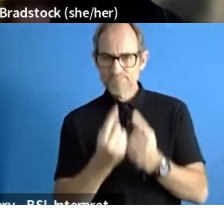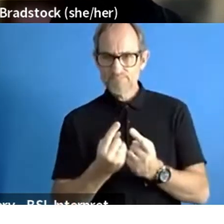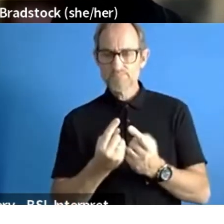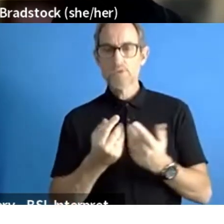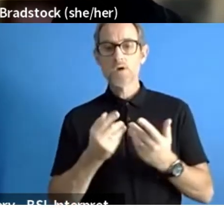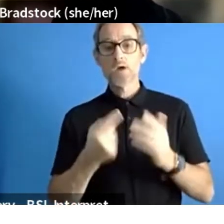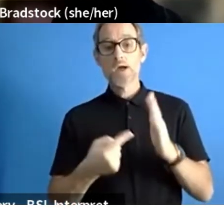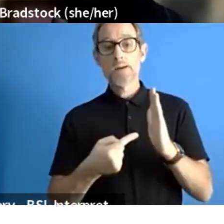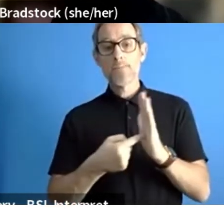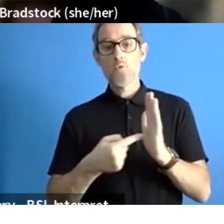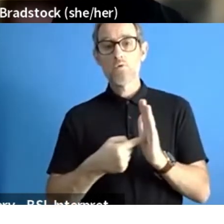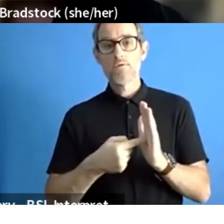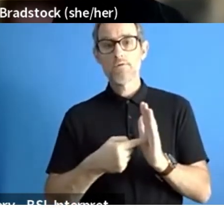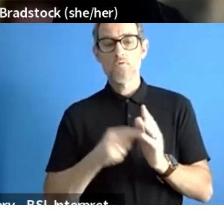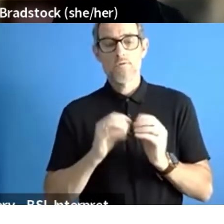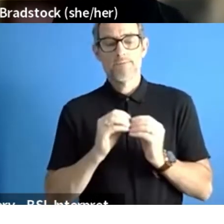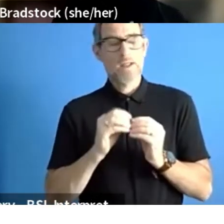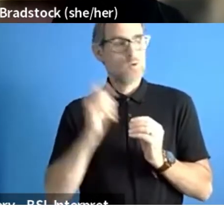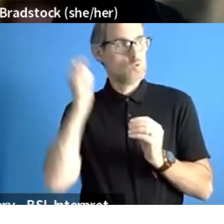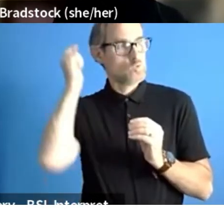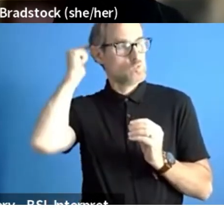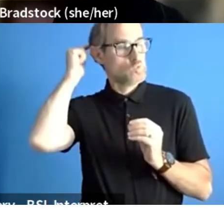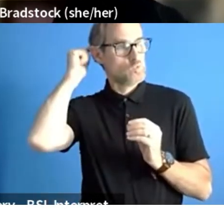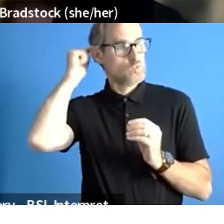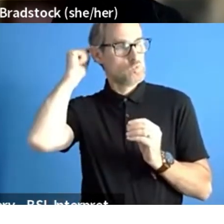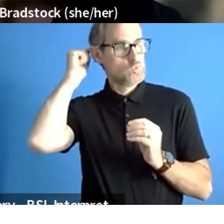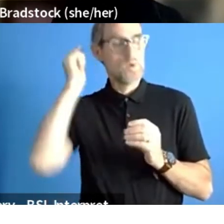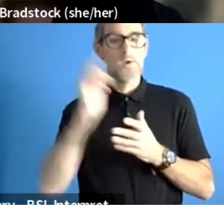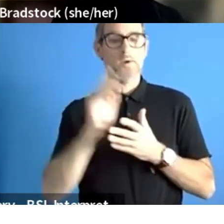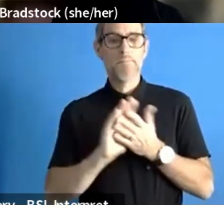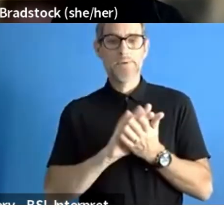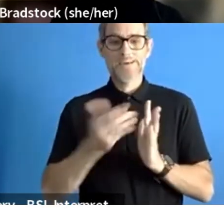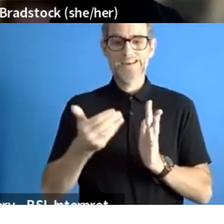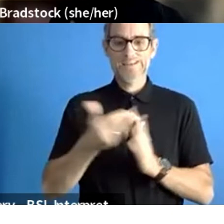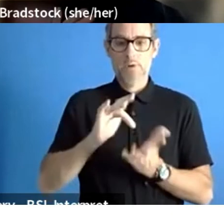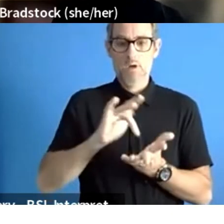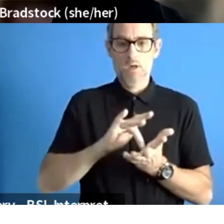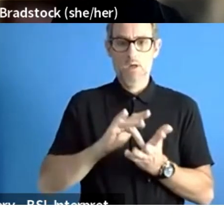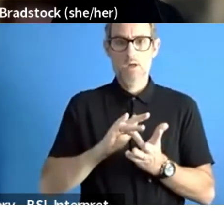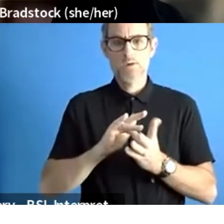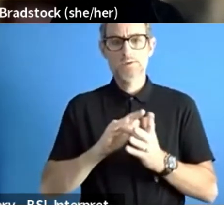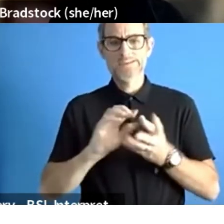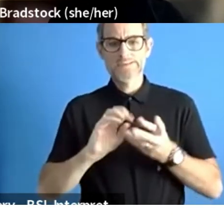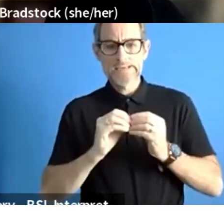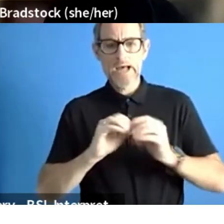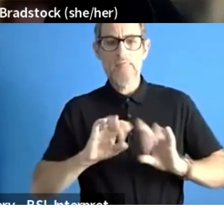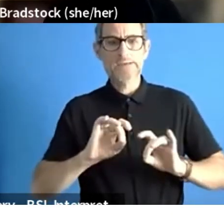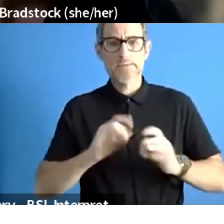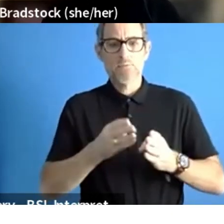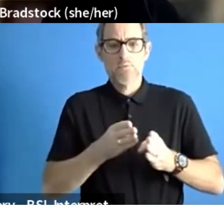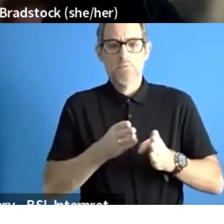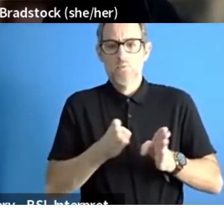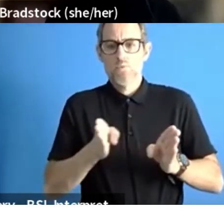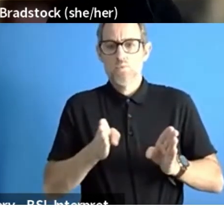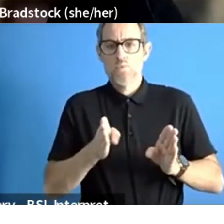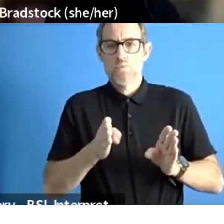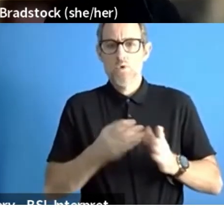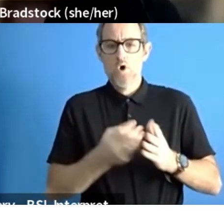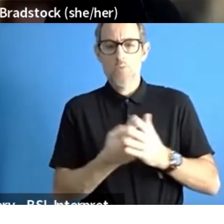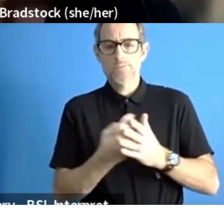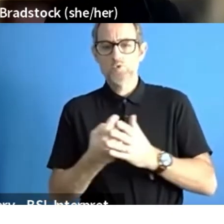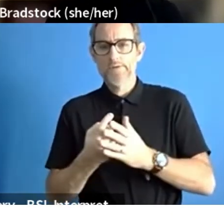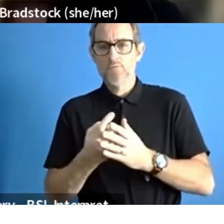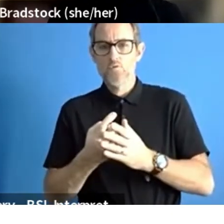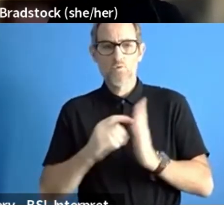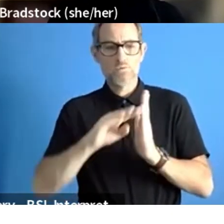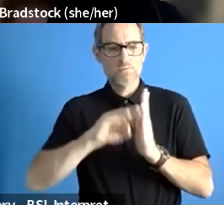and these people can bring this way of thinking to the design table to better